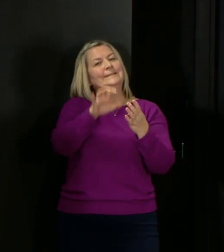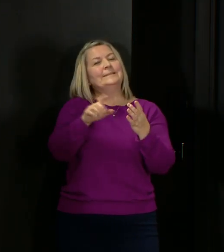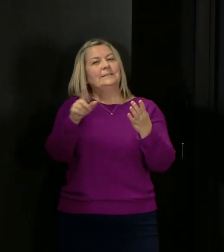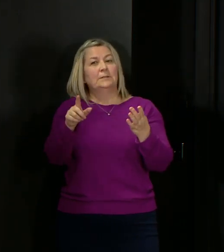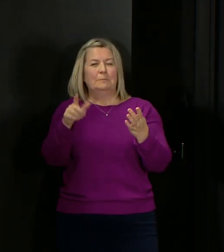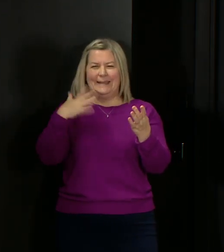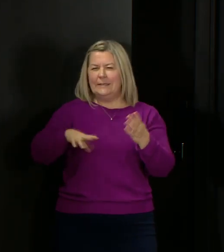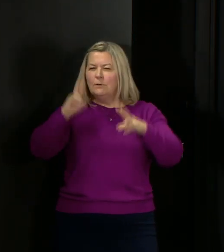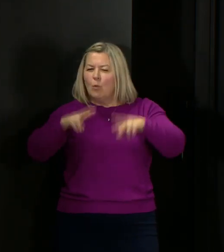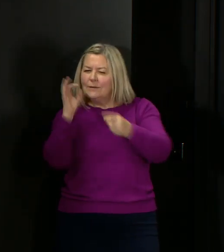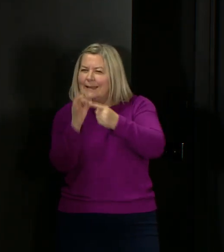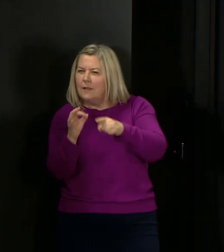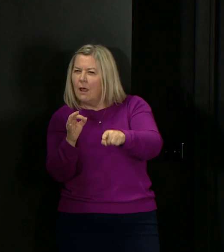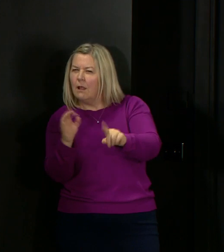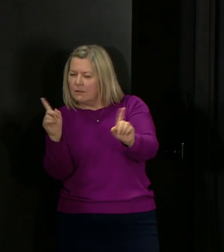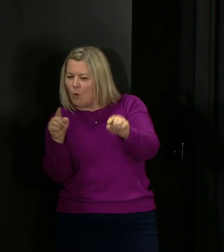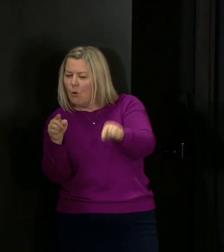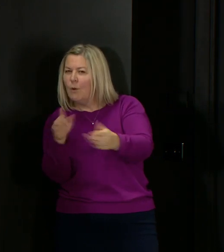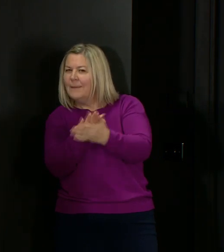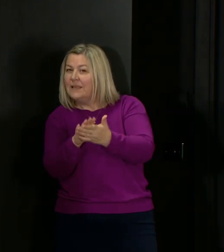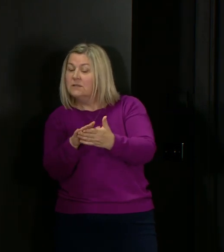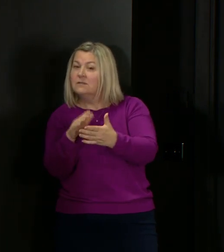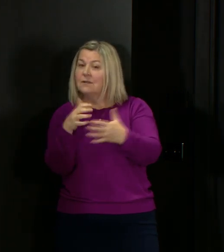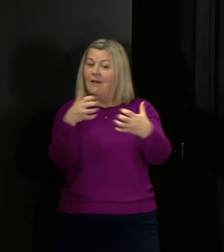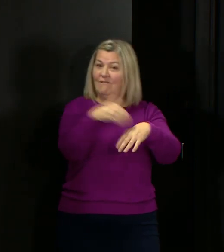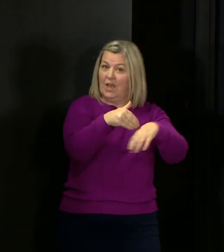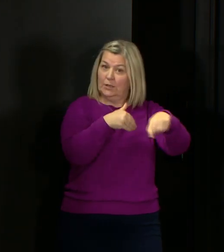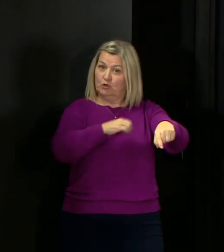involves or how that would link with some of the Scottish systems that we have, I don't